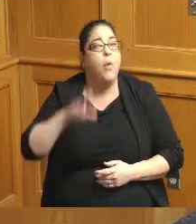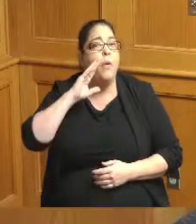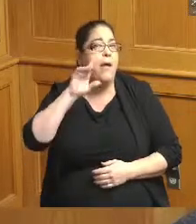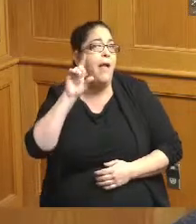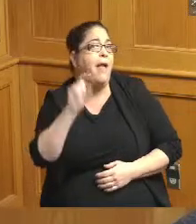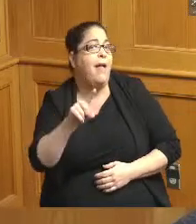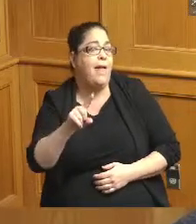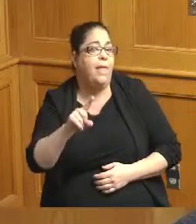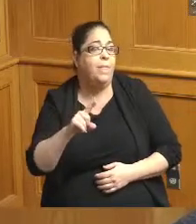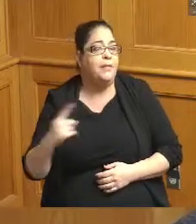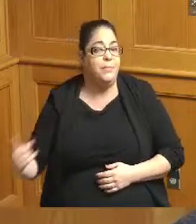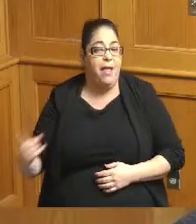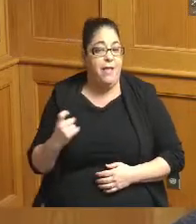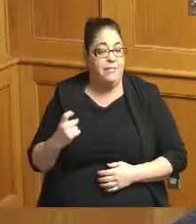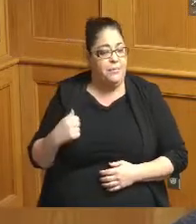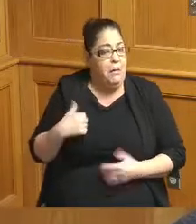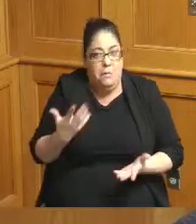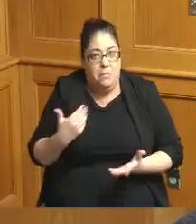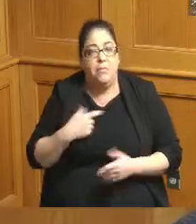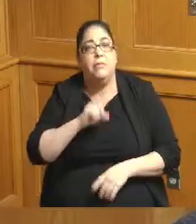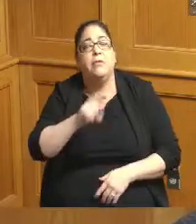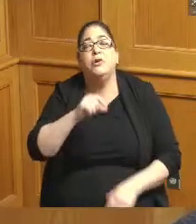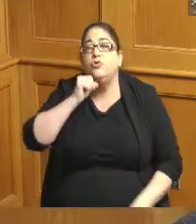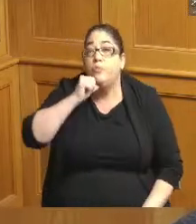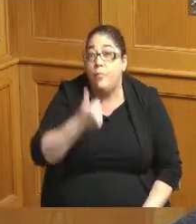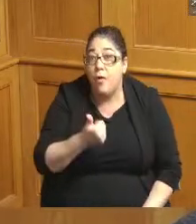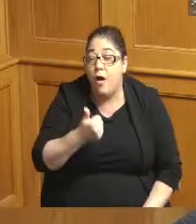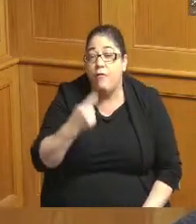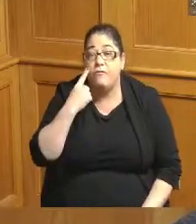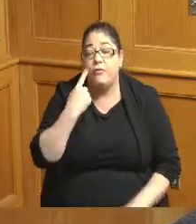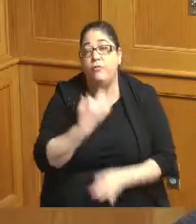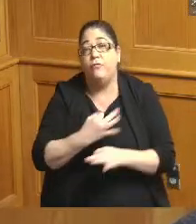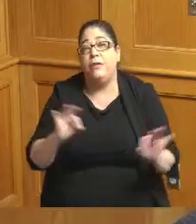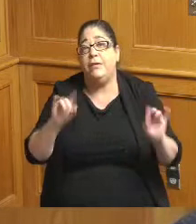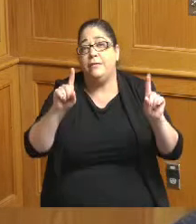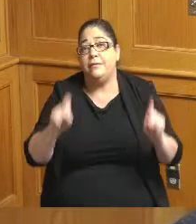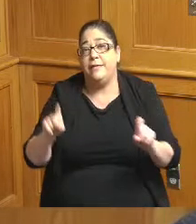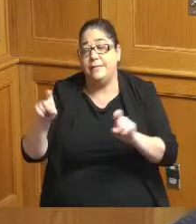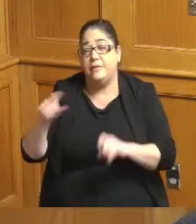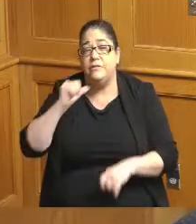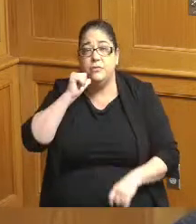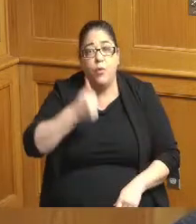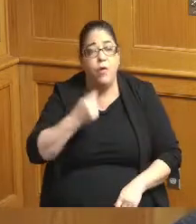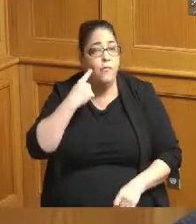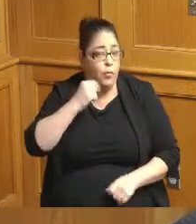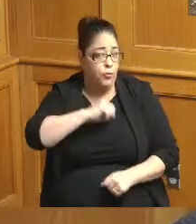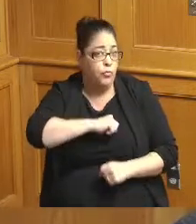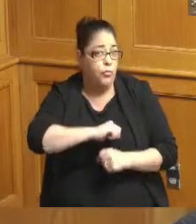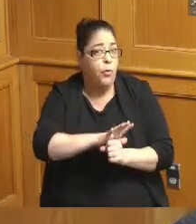because it was asked of me I know tomorrow for the free testing is for Covid but someone asked what